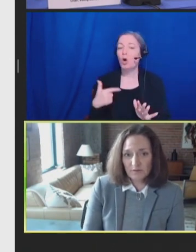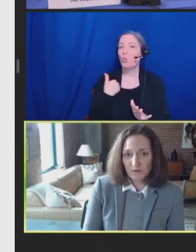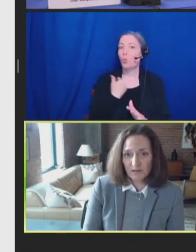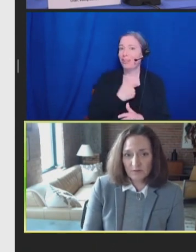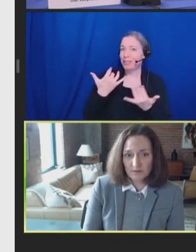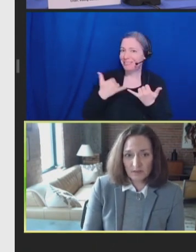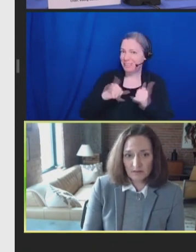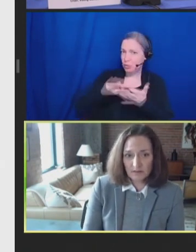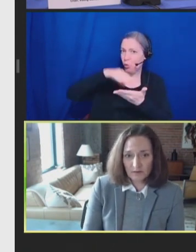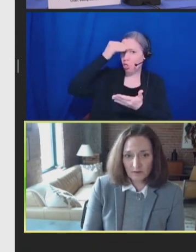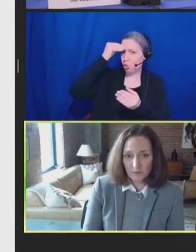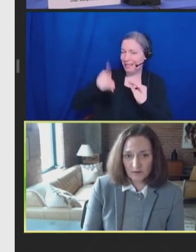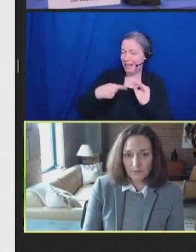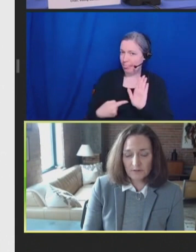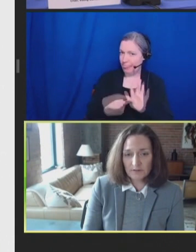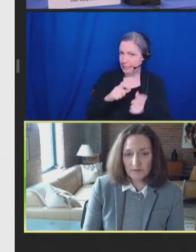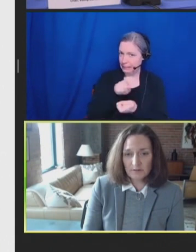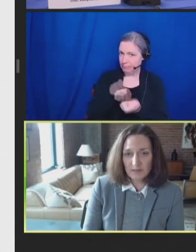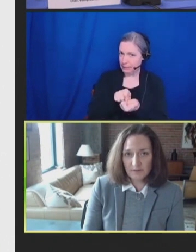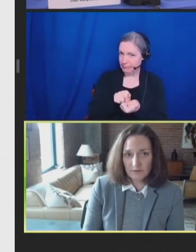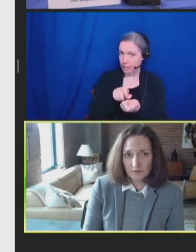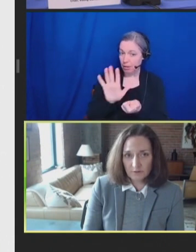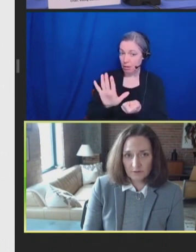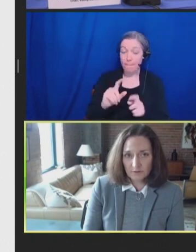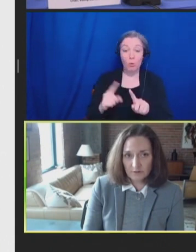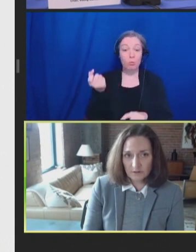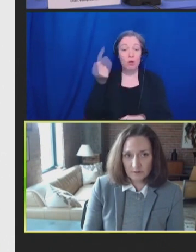as we understand that there are workforce and staffing shortages